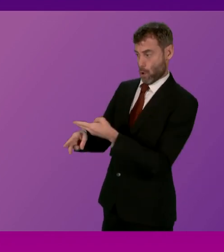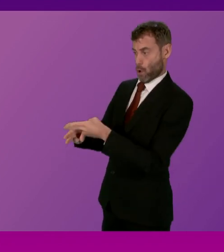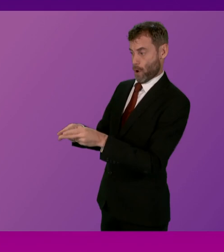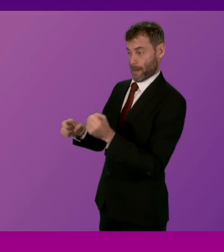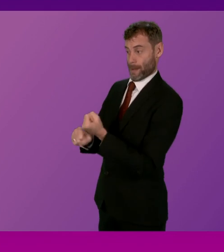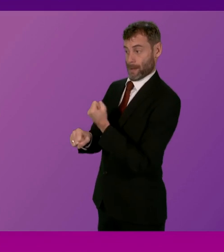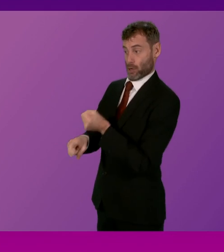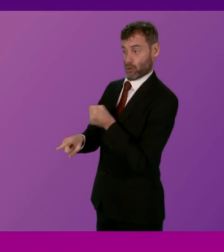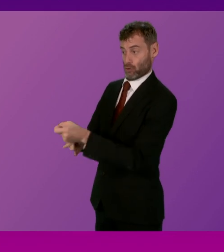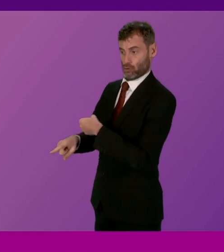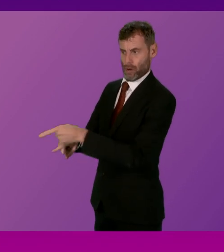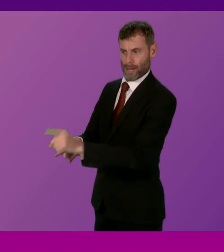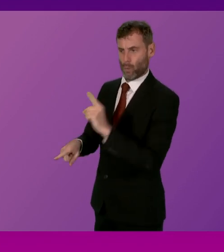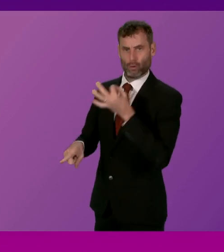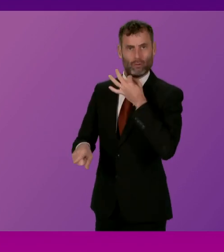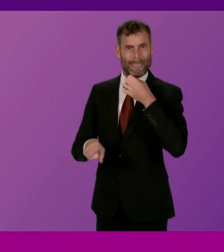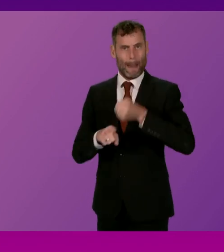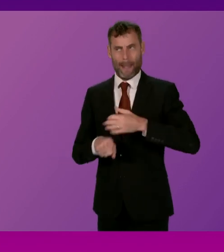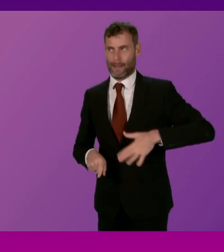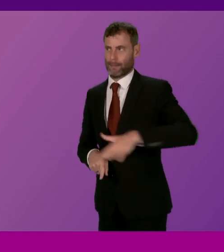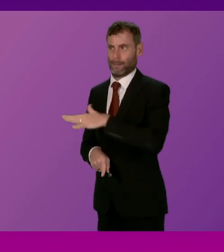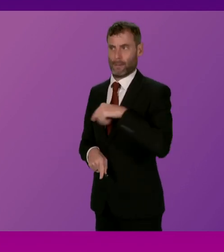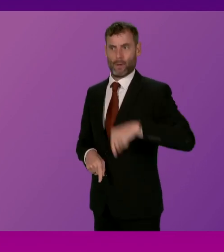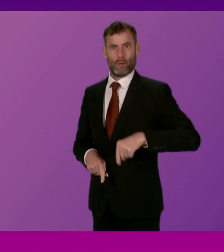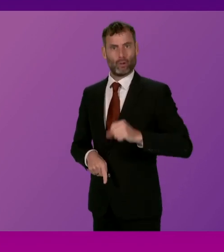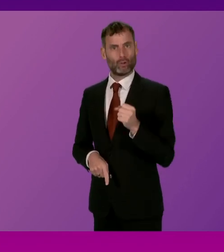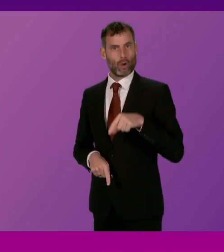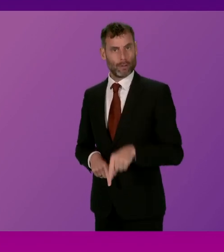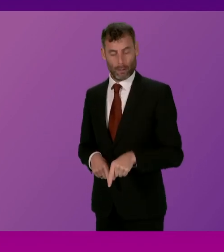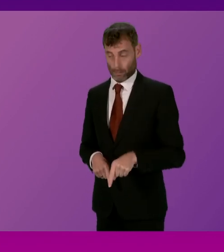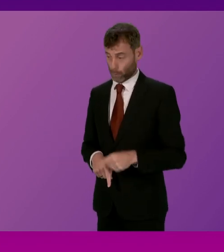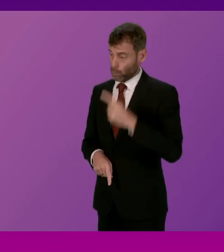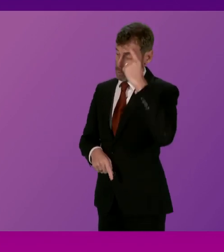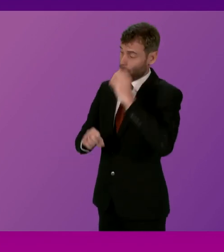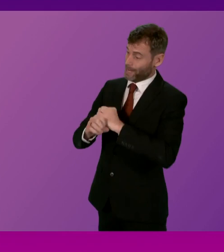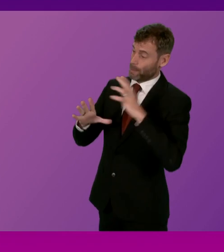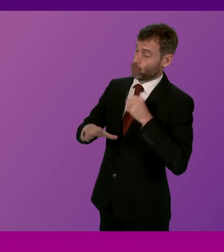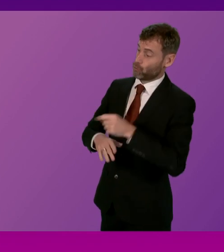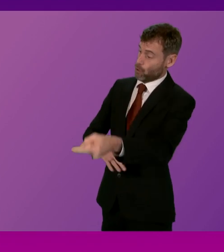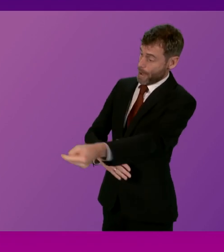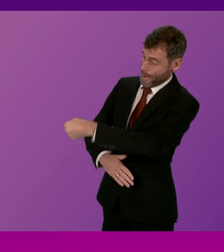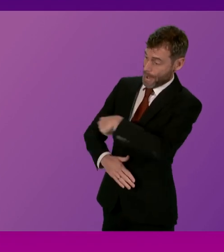of the HS2 project and to consider the significant impact that it will have on our economy and,